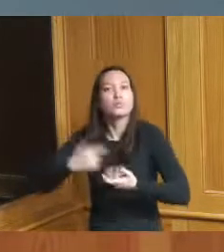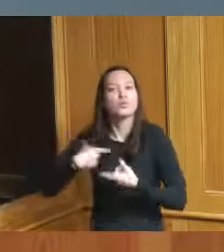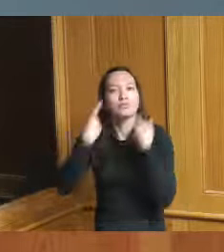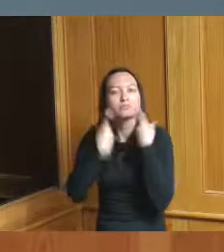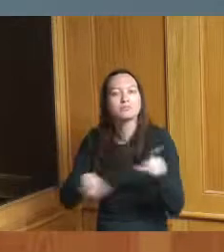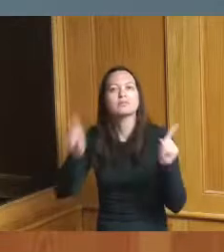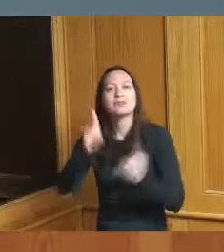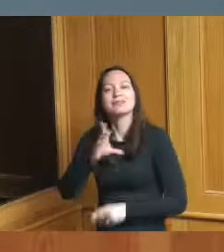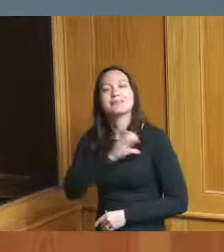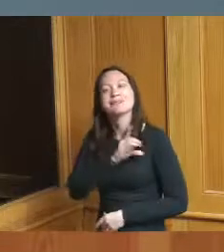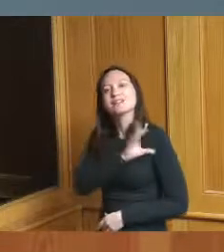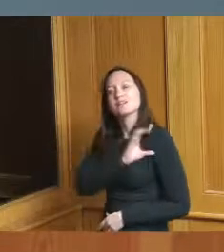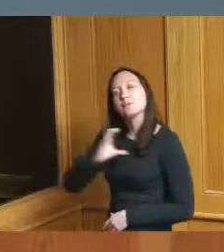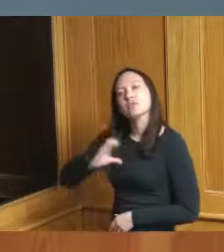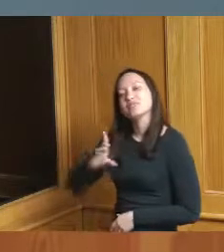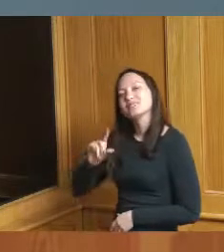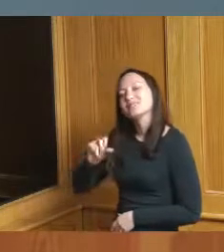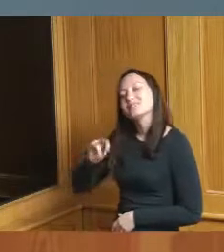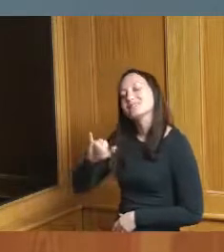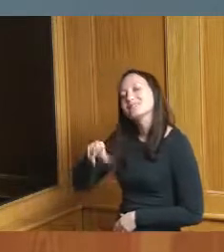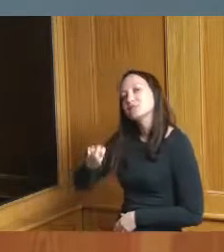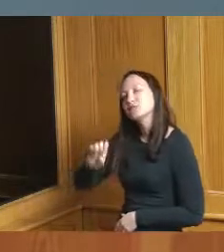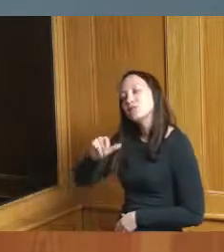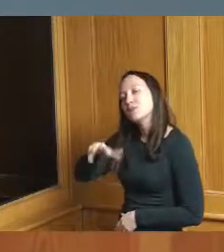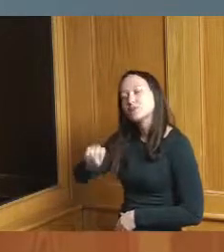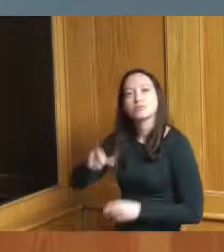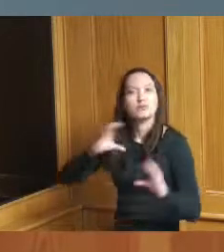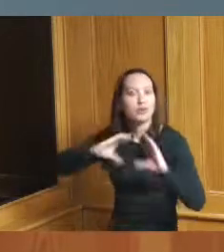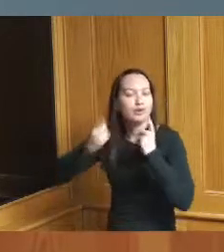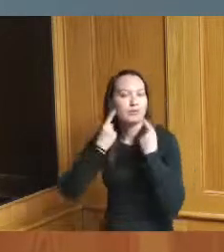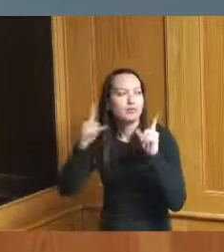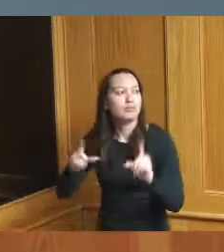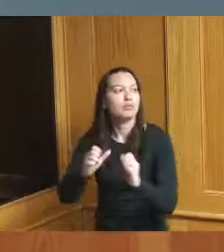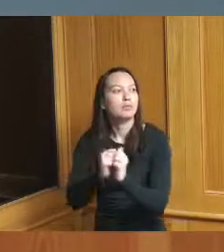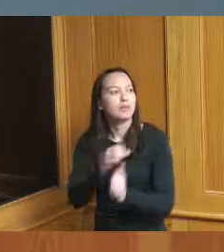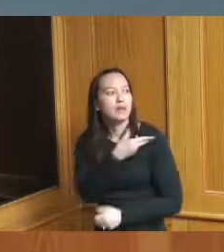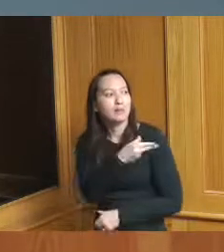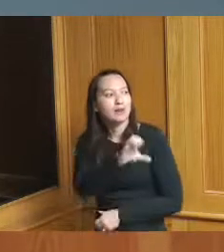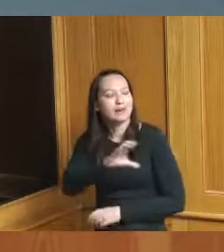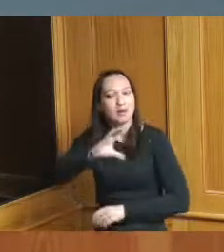Denise Driehaus shall communicate efforts of the Hamilton County commission Hamilton County Public